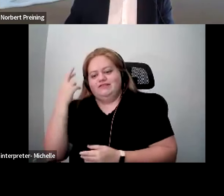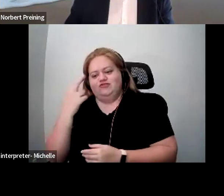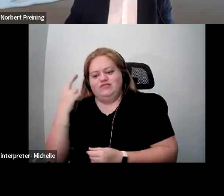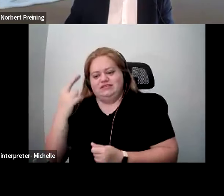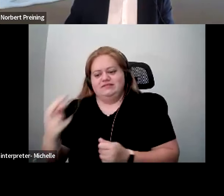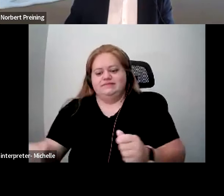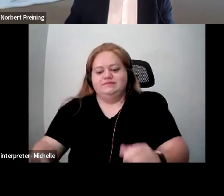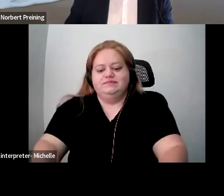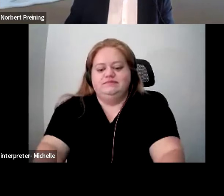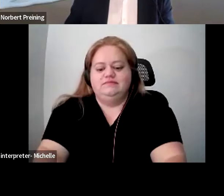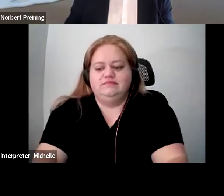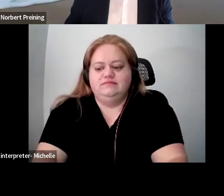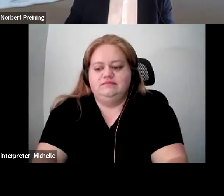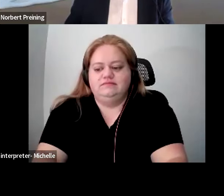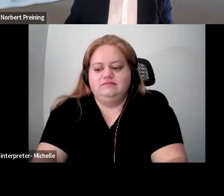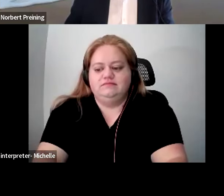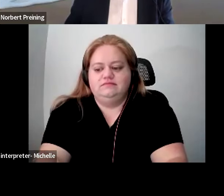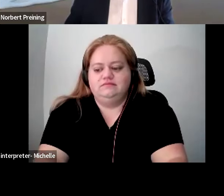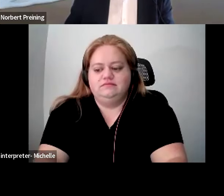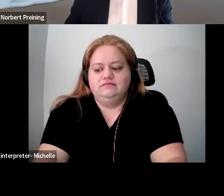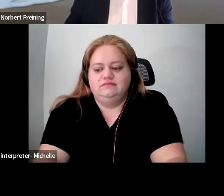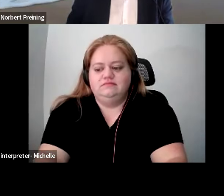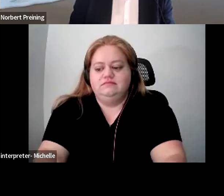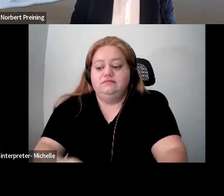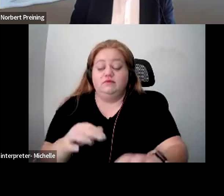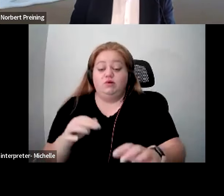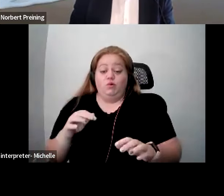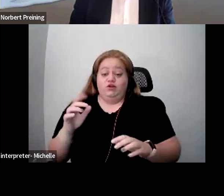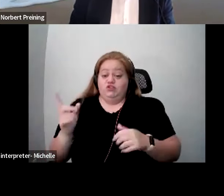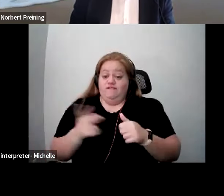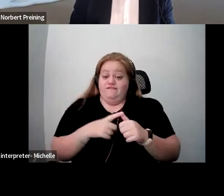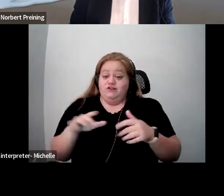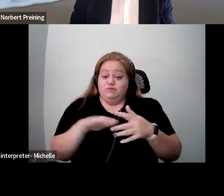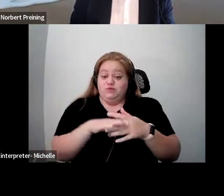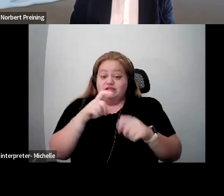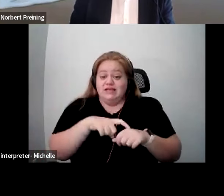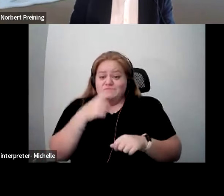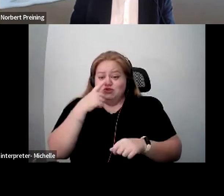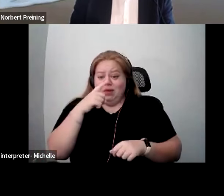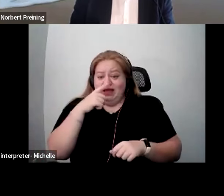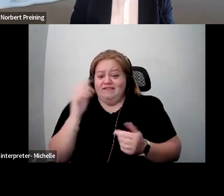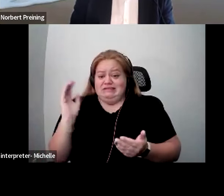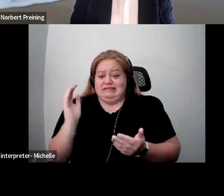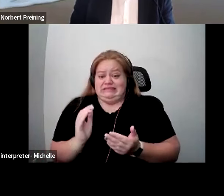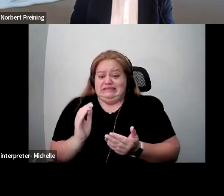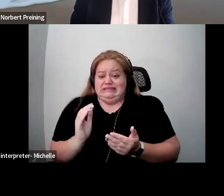So we've actually reached our first break time. And would it be OK if we shortened it a little bit? We have lots of interest.